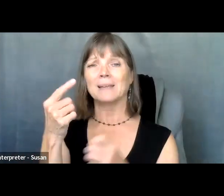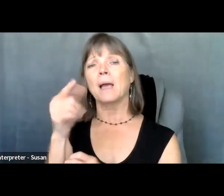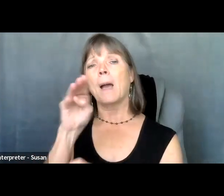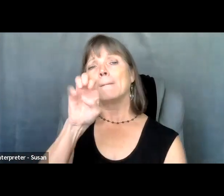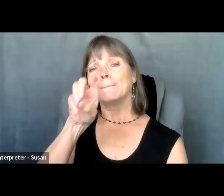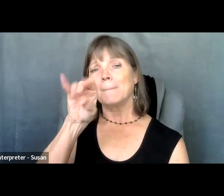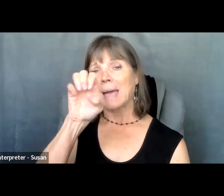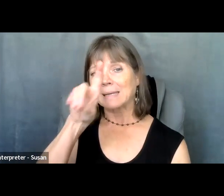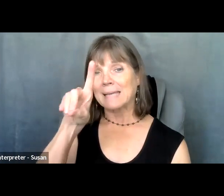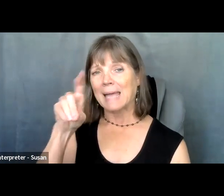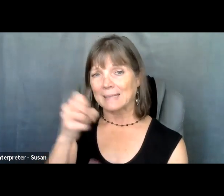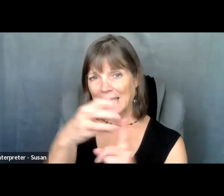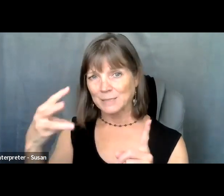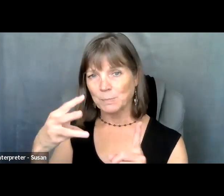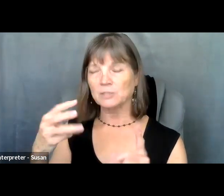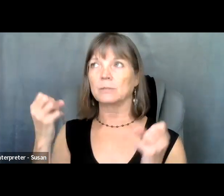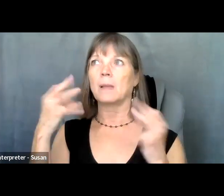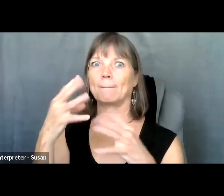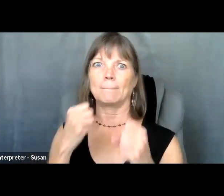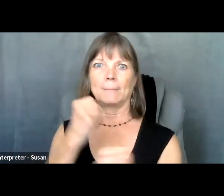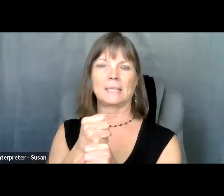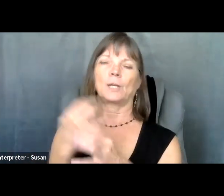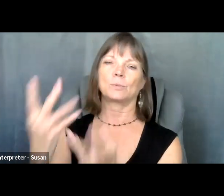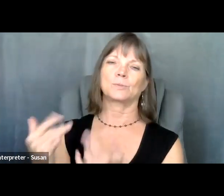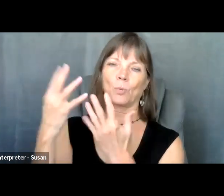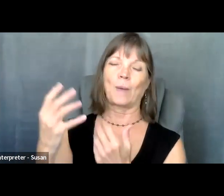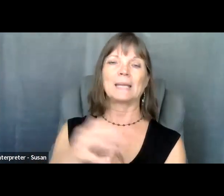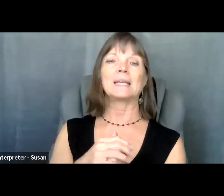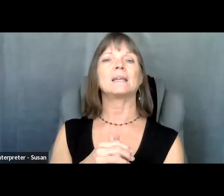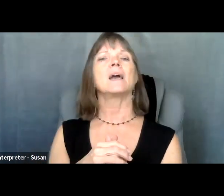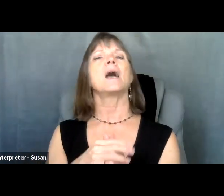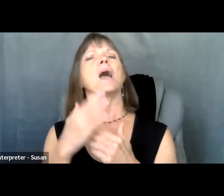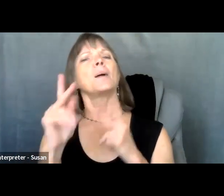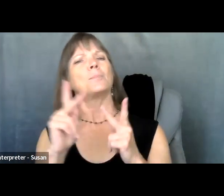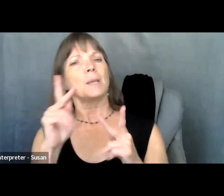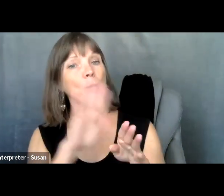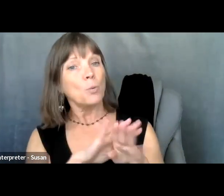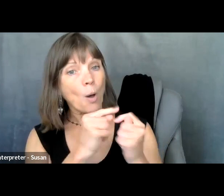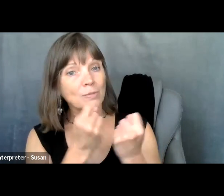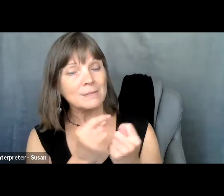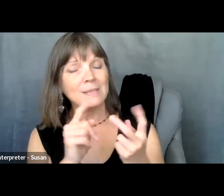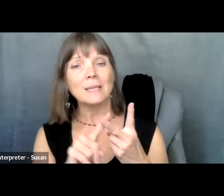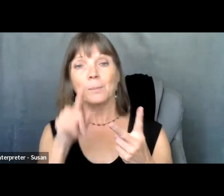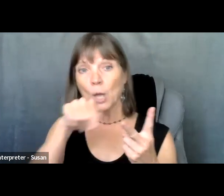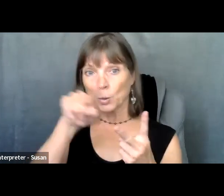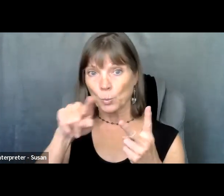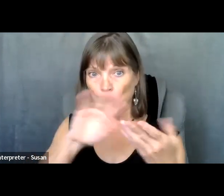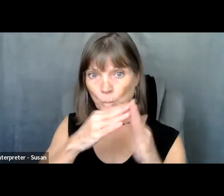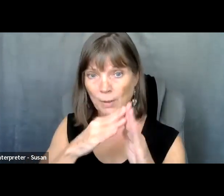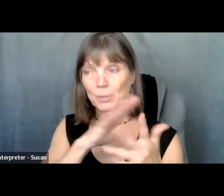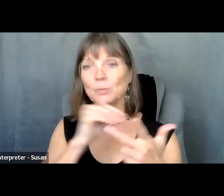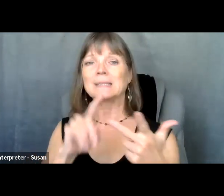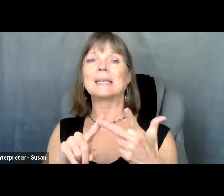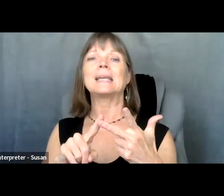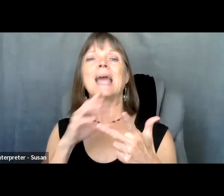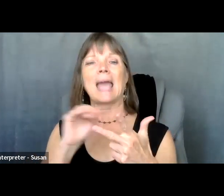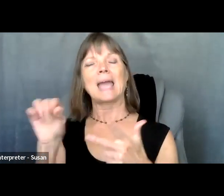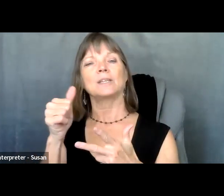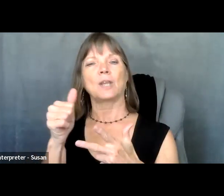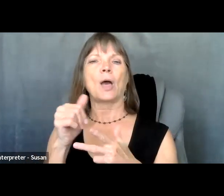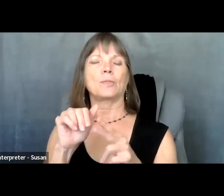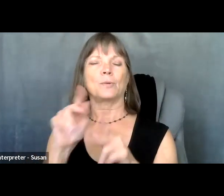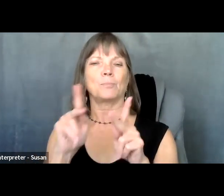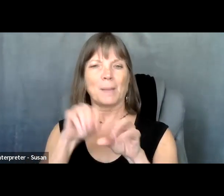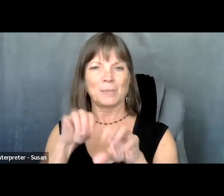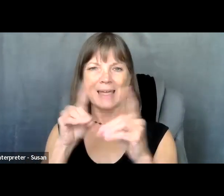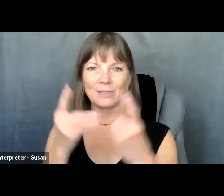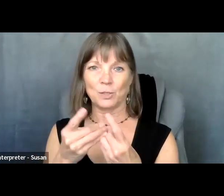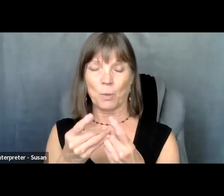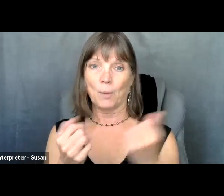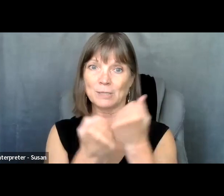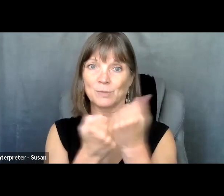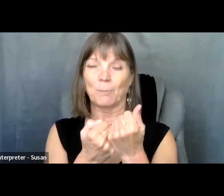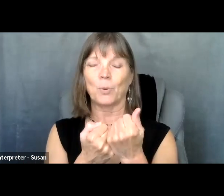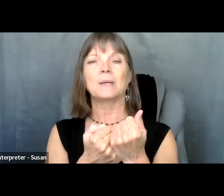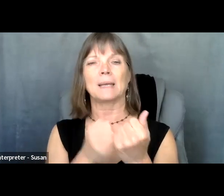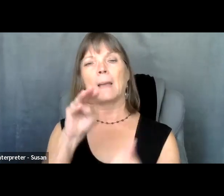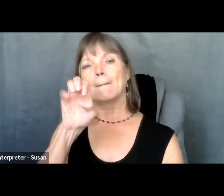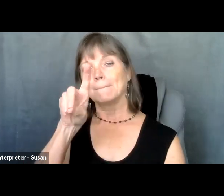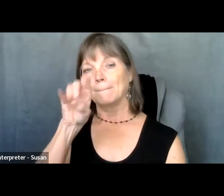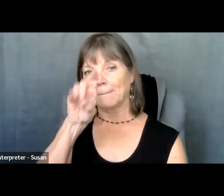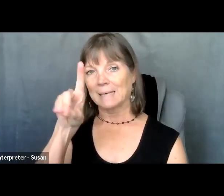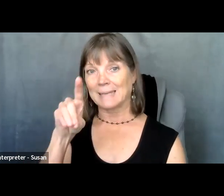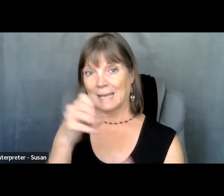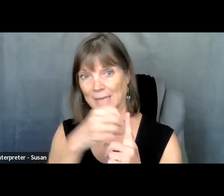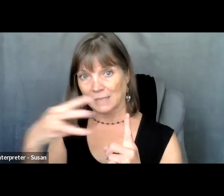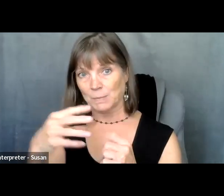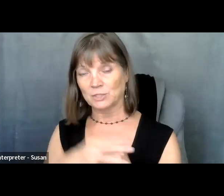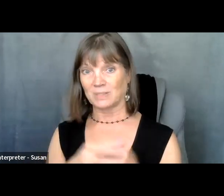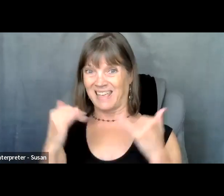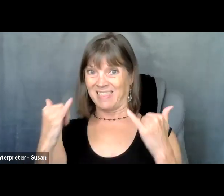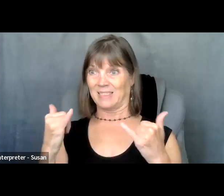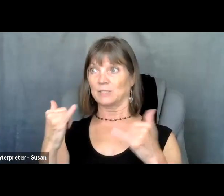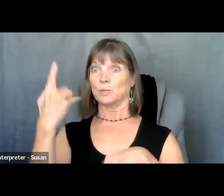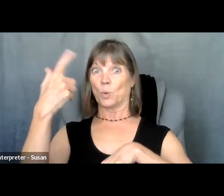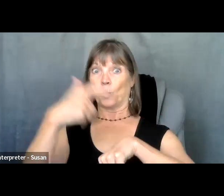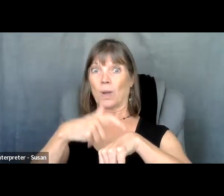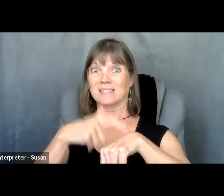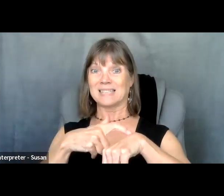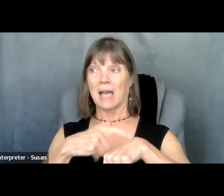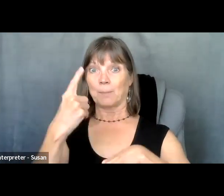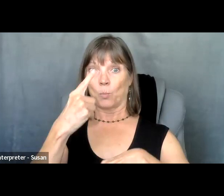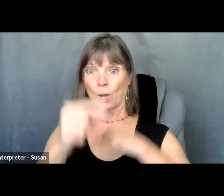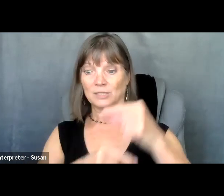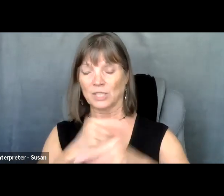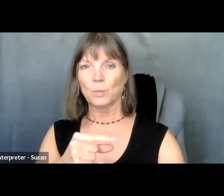Kelly Crosbie (she/her): and a special thanks to the Medicaid team, others within the department, others within the General Assembly and you within the community, have been such strong advocates for medicaid expansion. So thank you for all of that work. This is a once in a generation opportunity to support people with health, care,